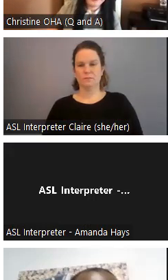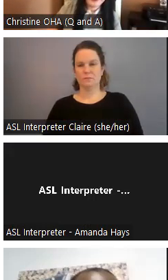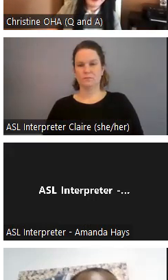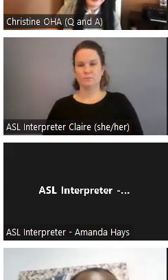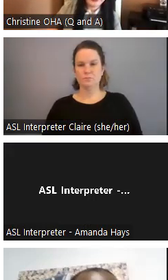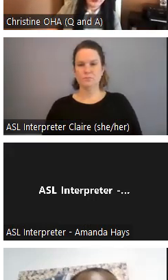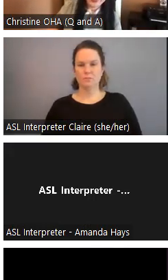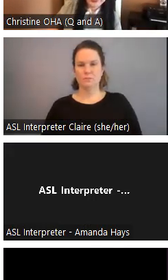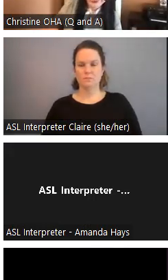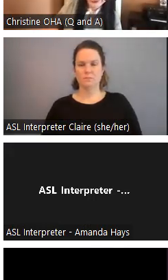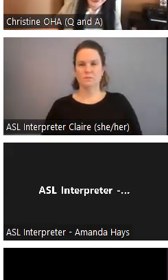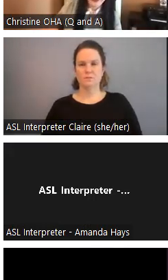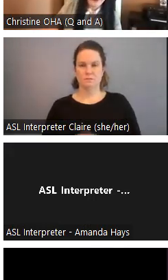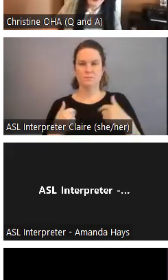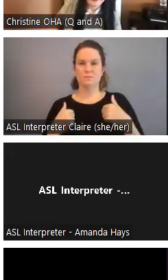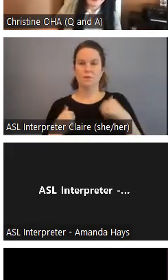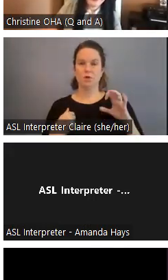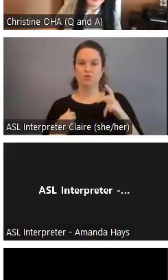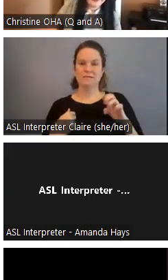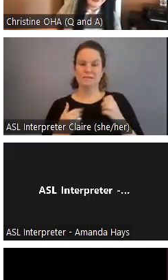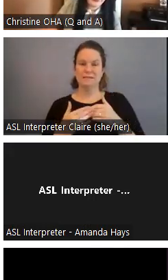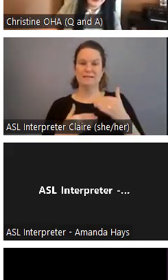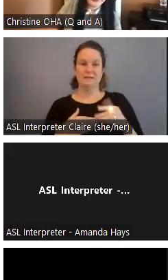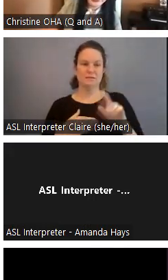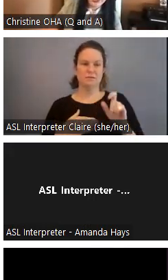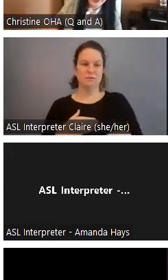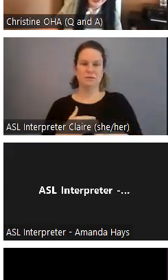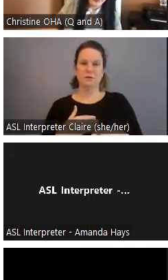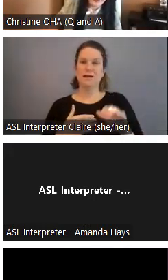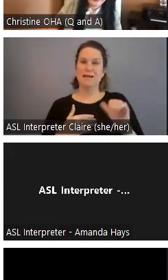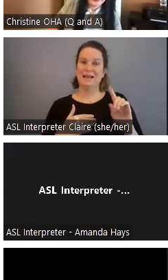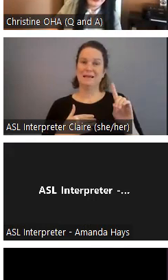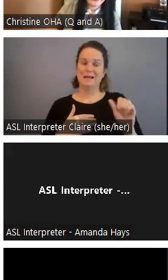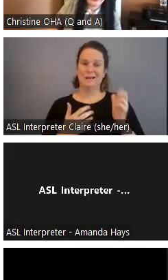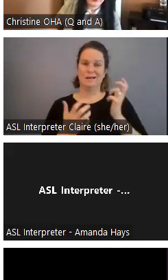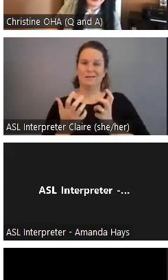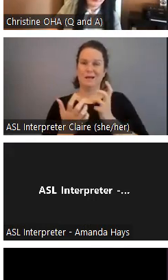This is Christine. Next question is: "How